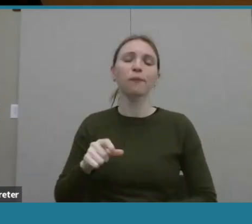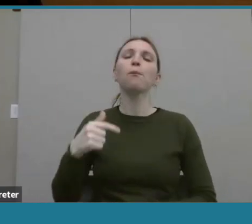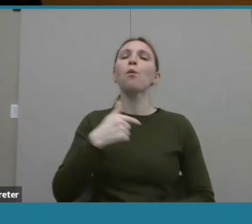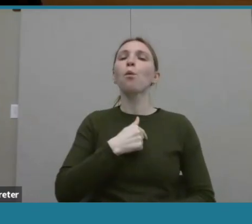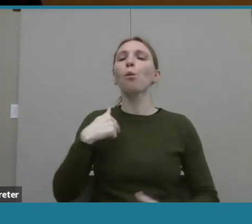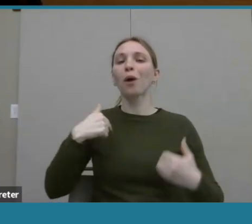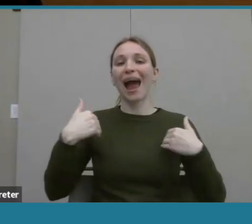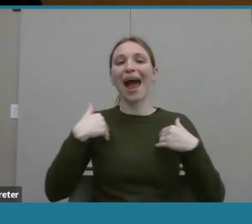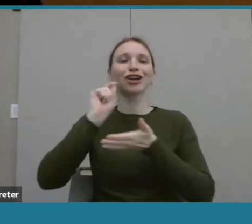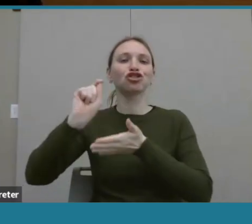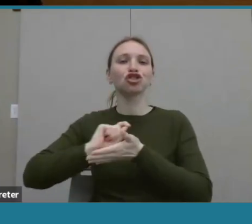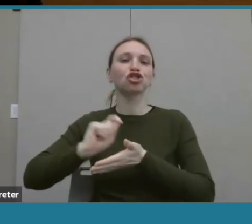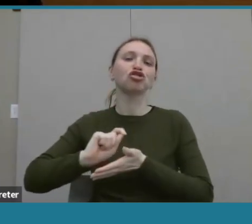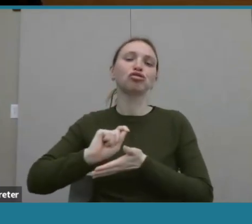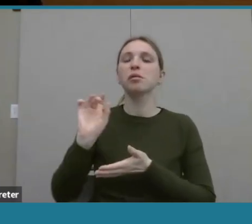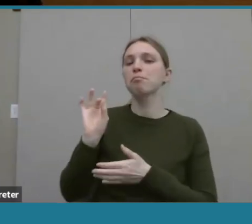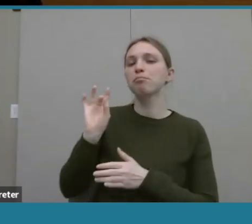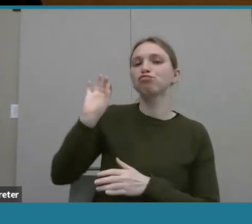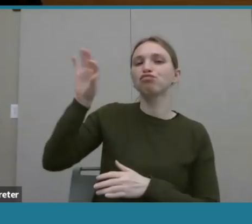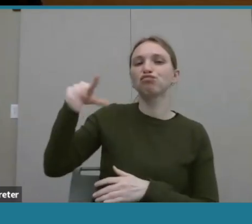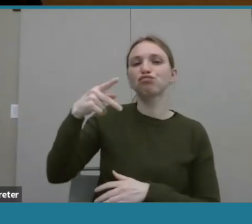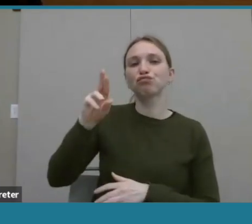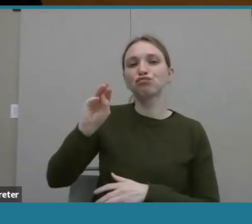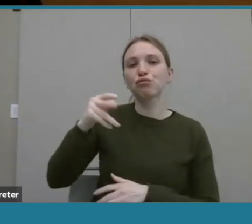questions that we had to fill out and turn into our evaluation staff.